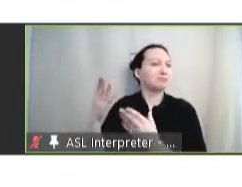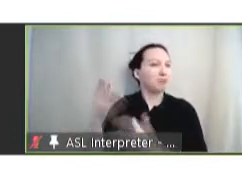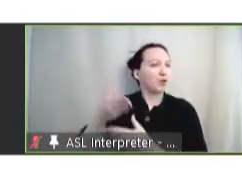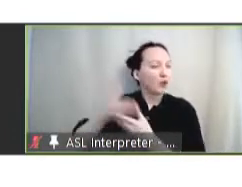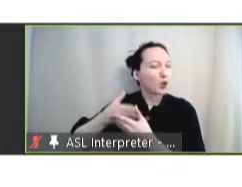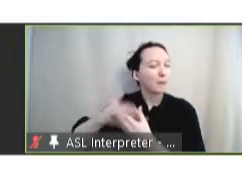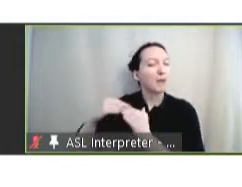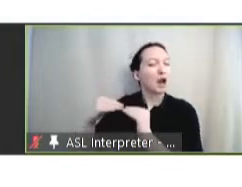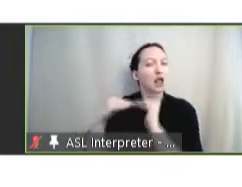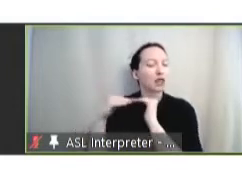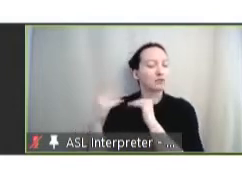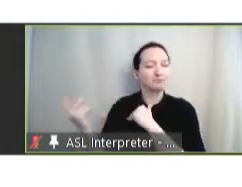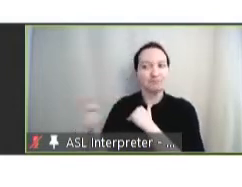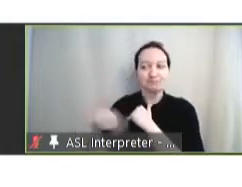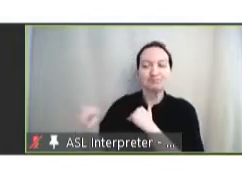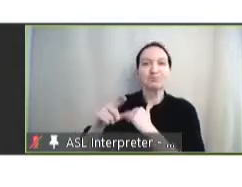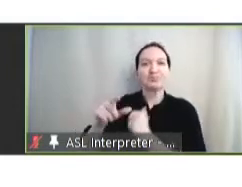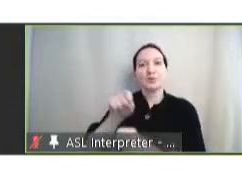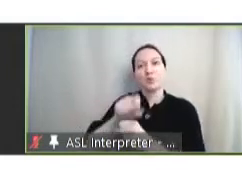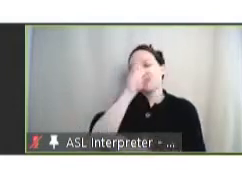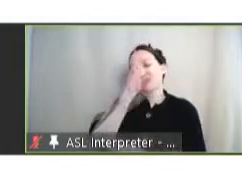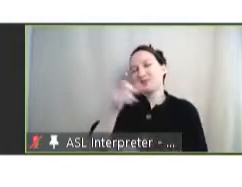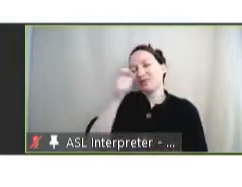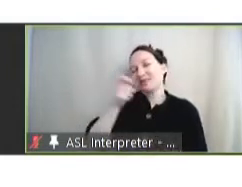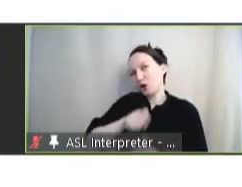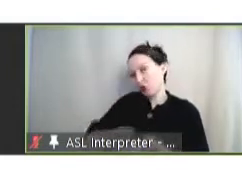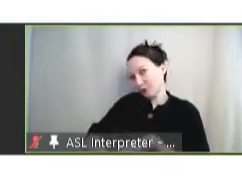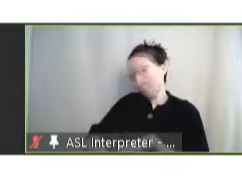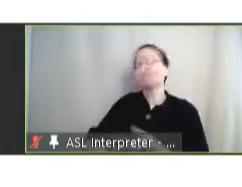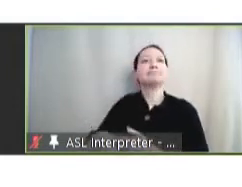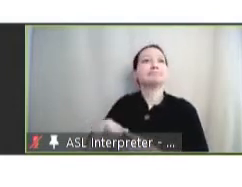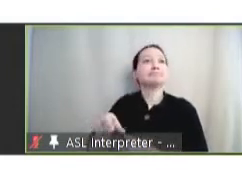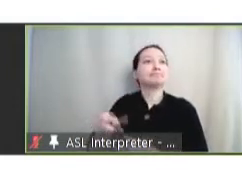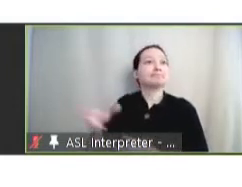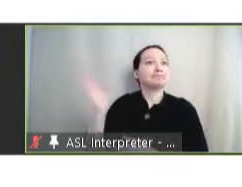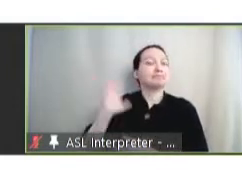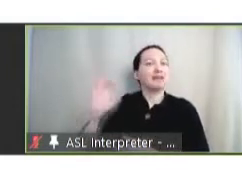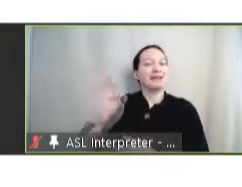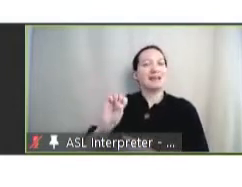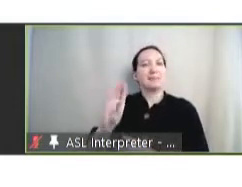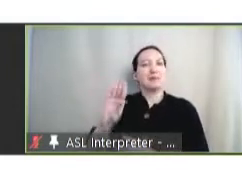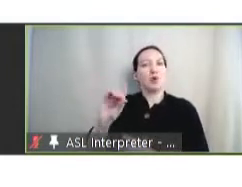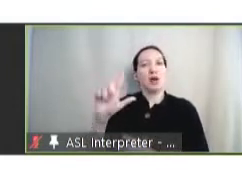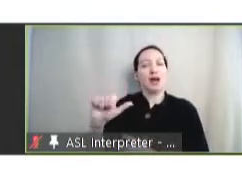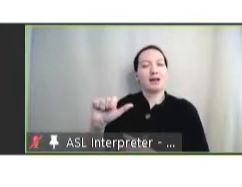and I work directly for the Secretary, what was then the Ebola and Zika response